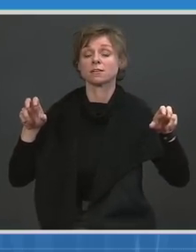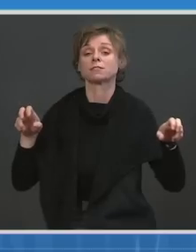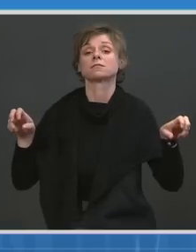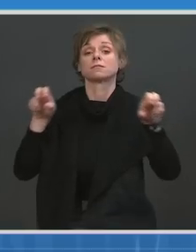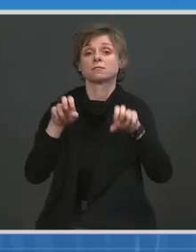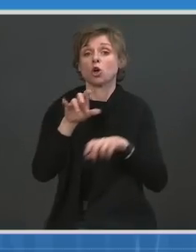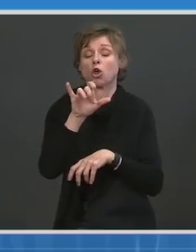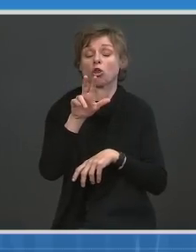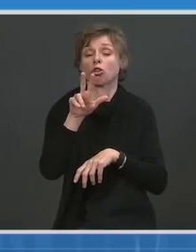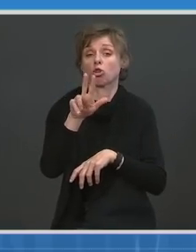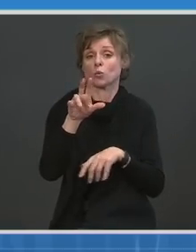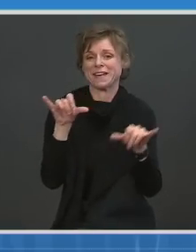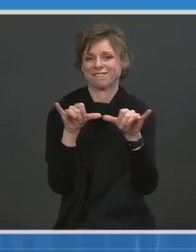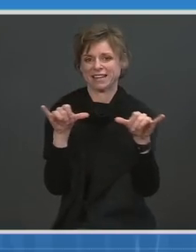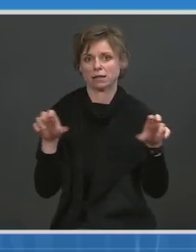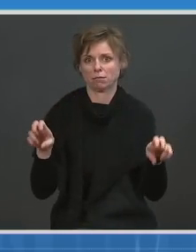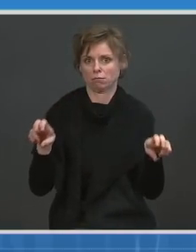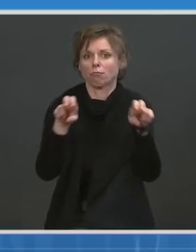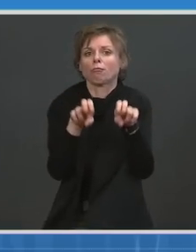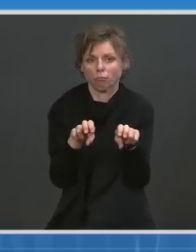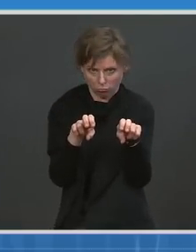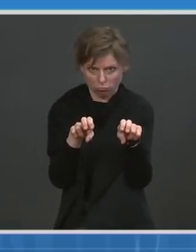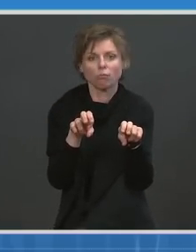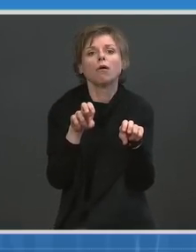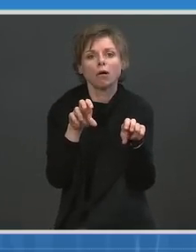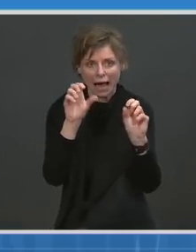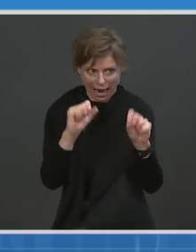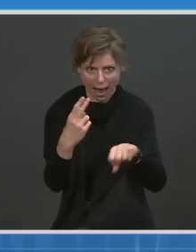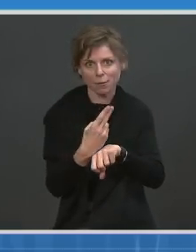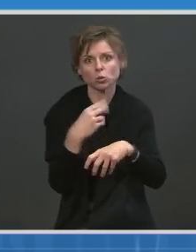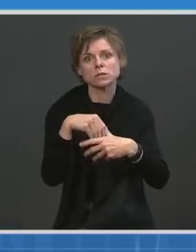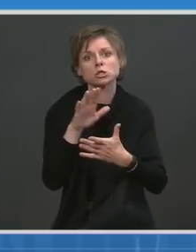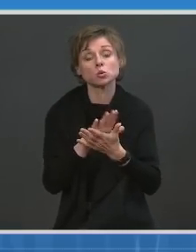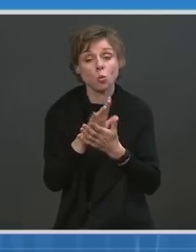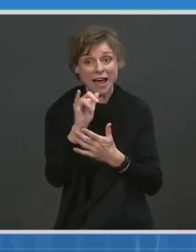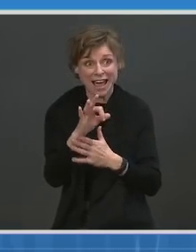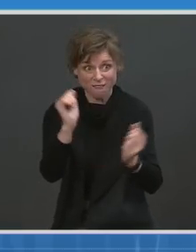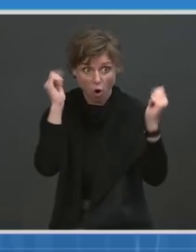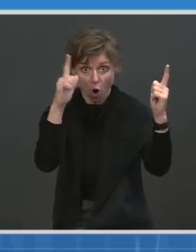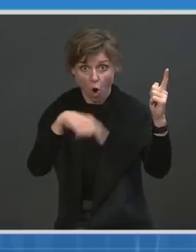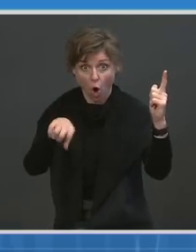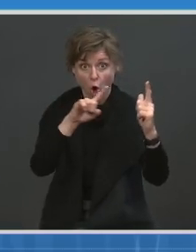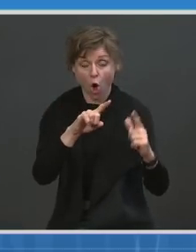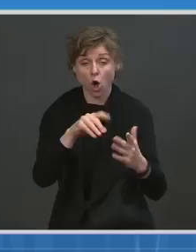when everyone -- students and staff -- wore a mask at all times.